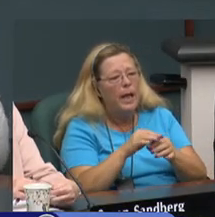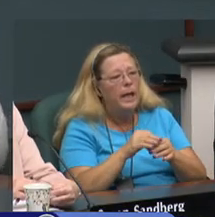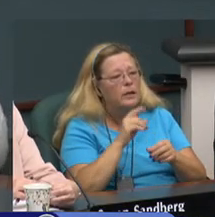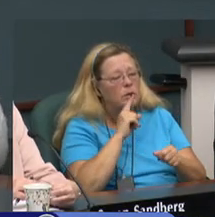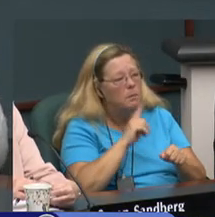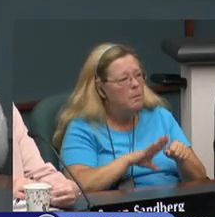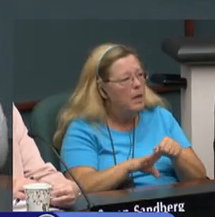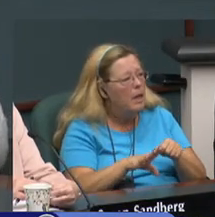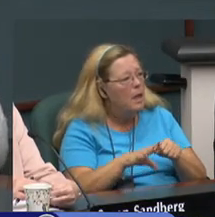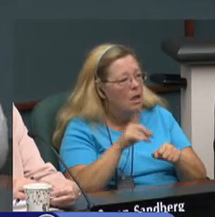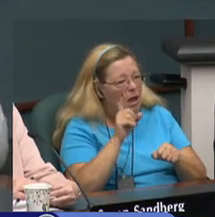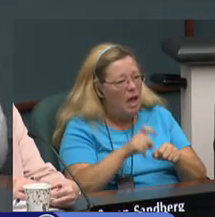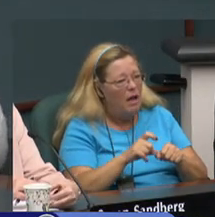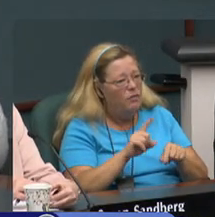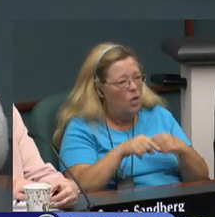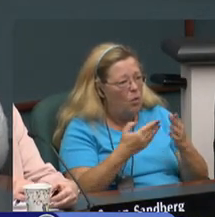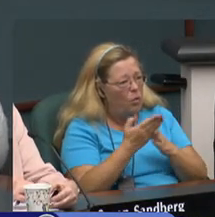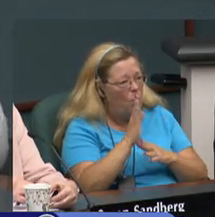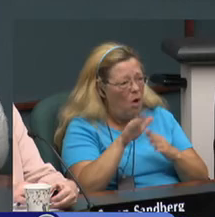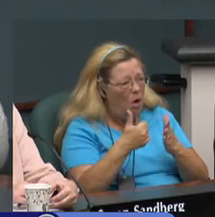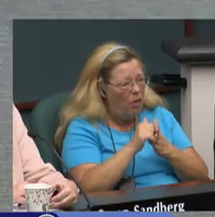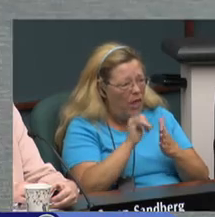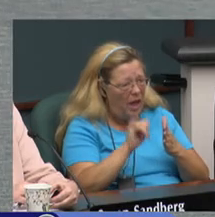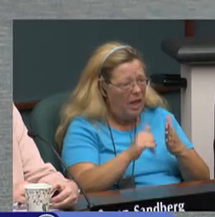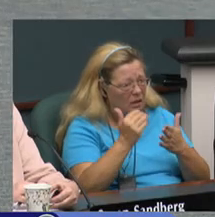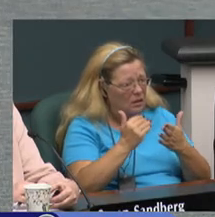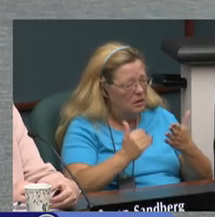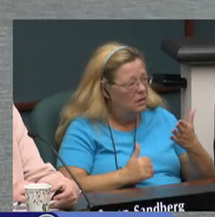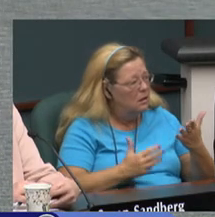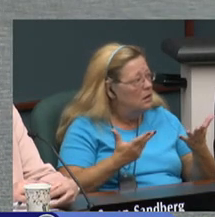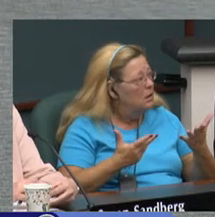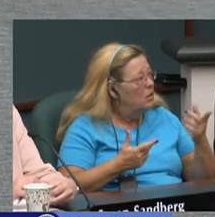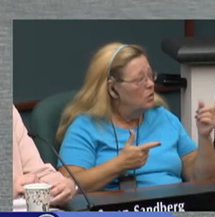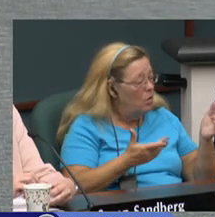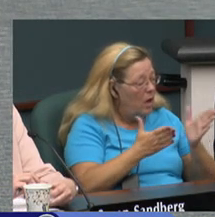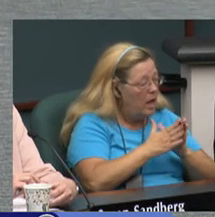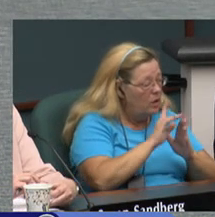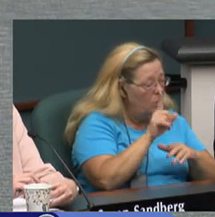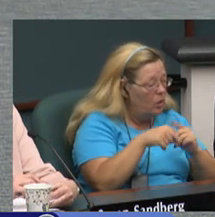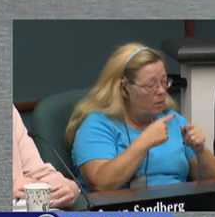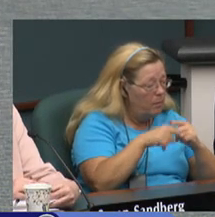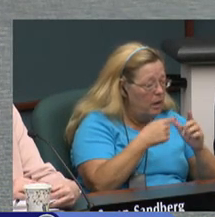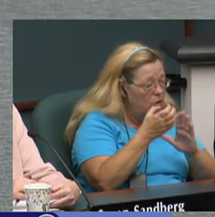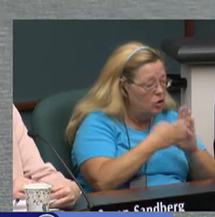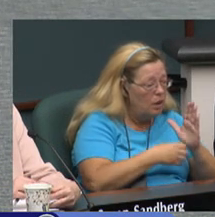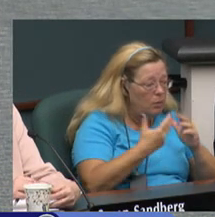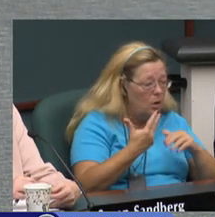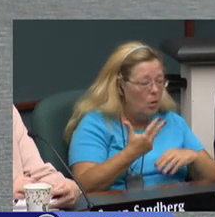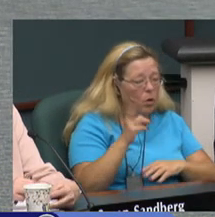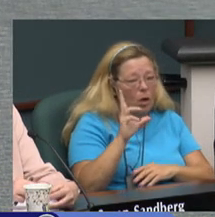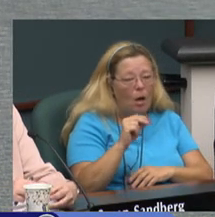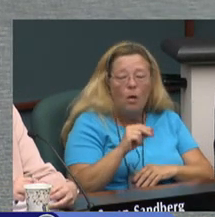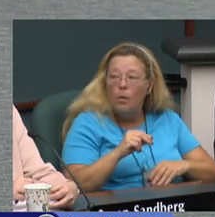have to go through all this are you asking a question about chapter 3 no is